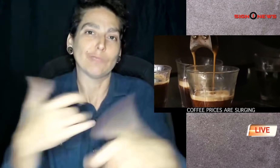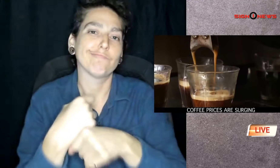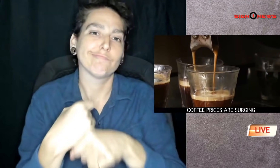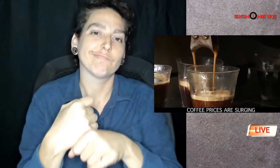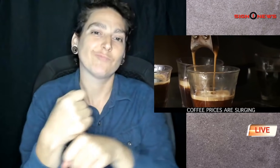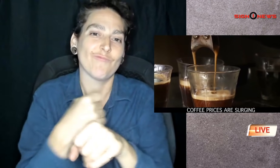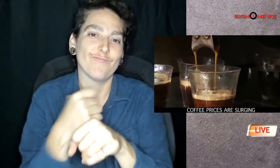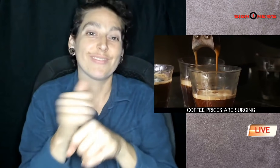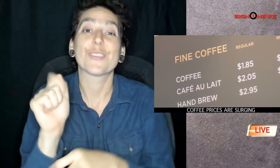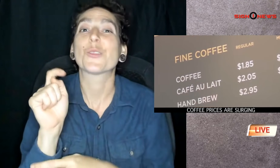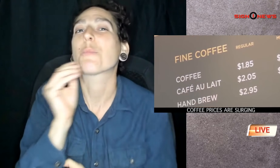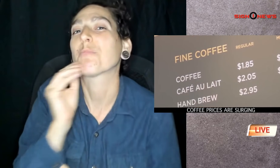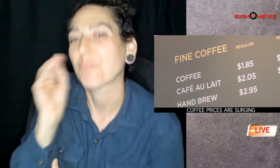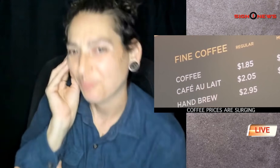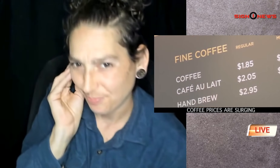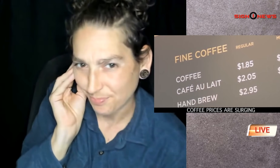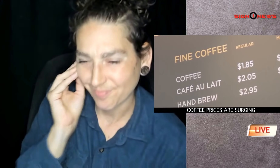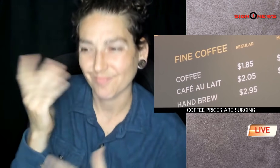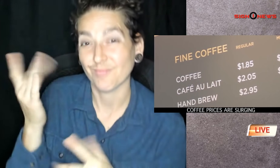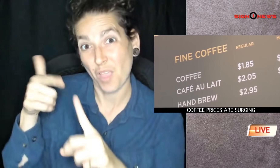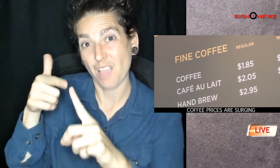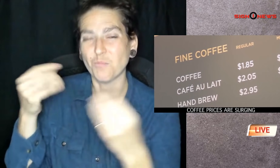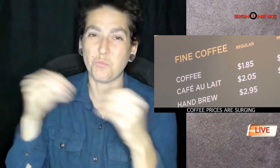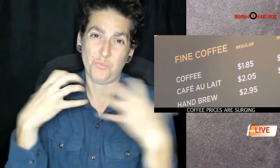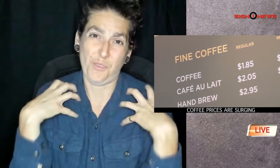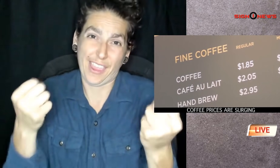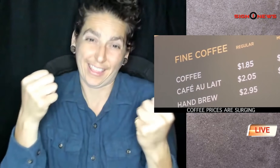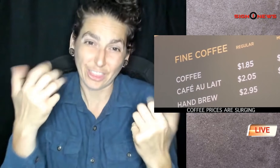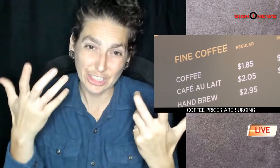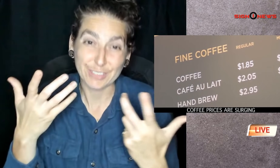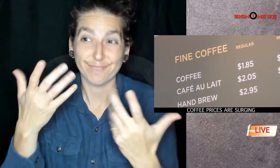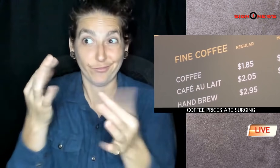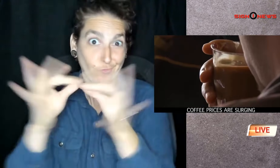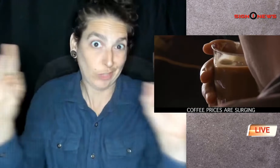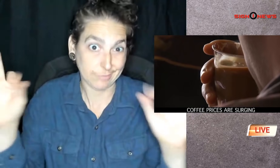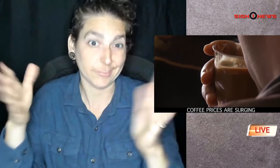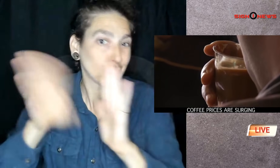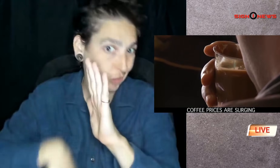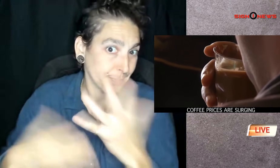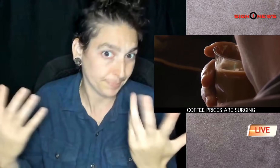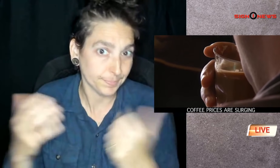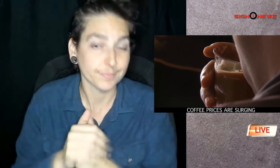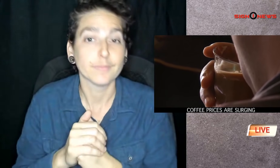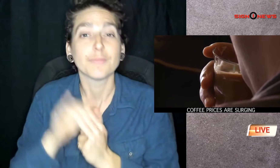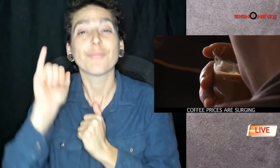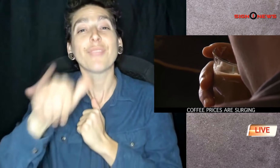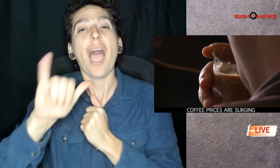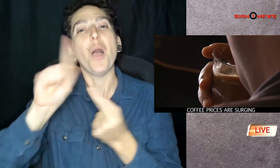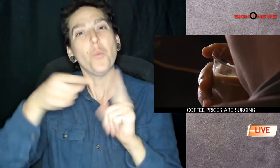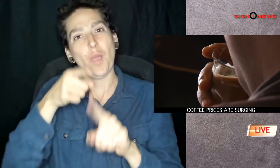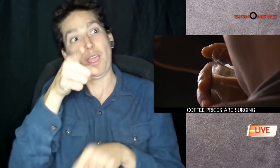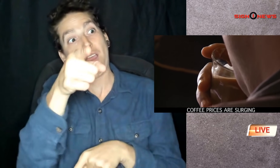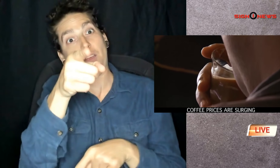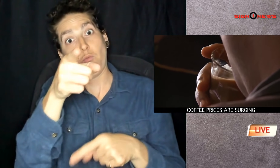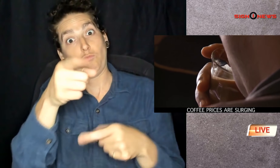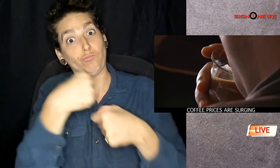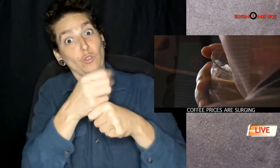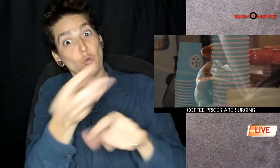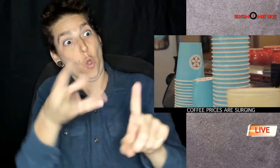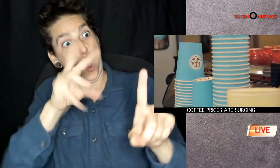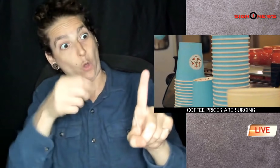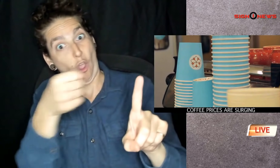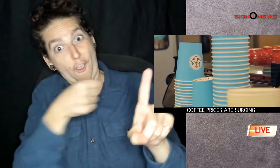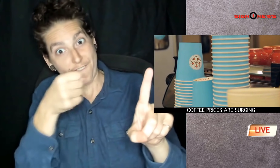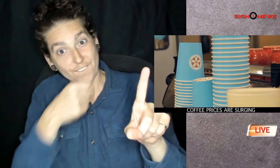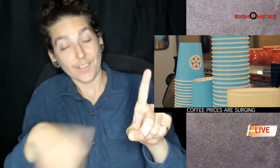to make my own coffee from home it's healthier it's free and cheap and when you make your